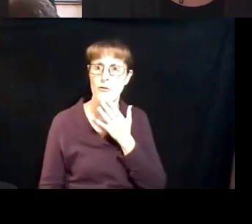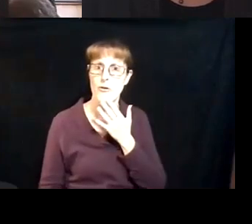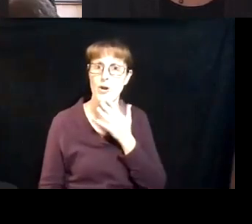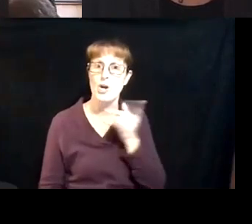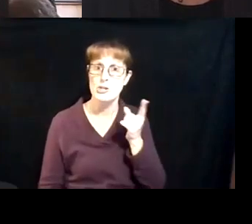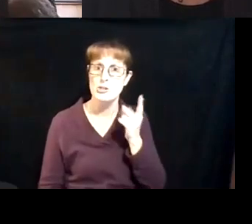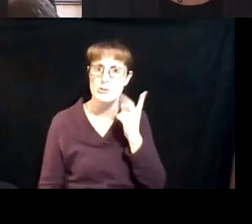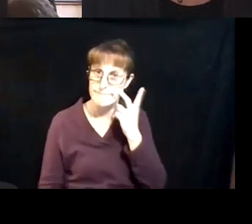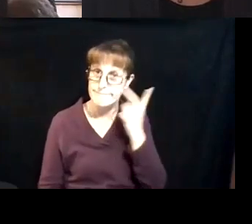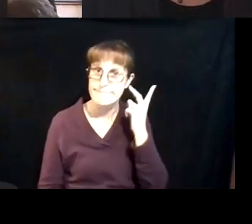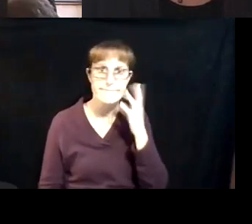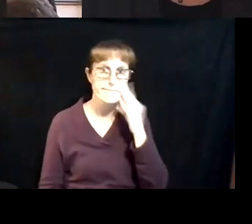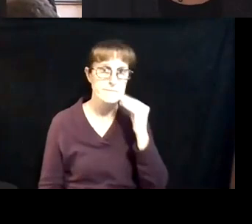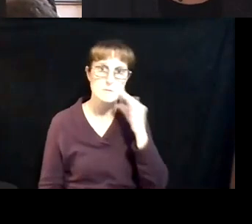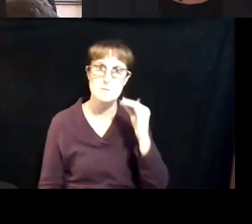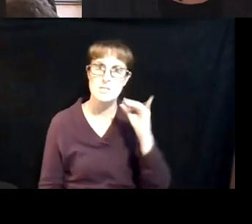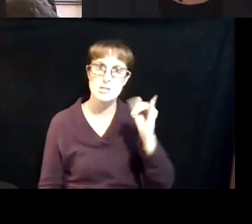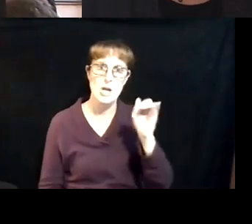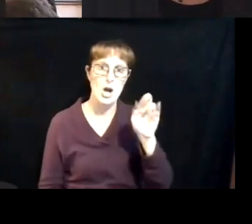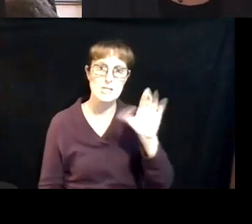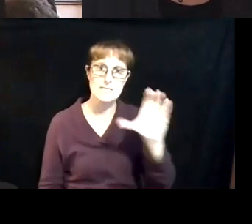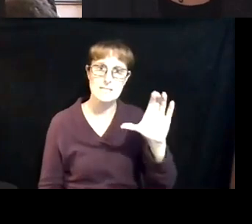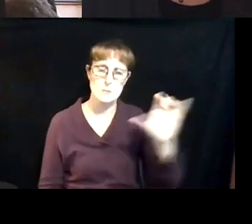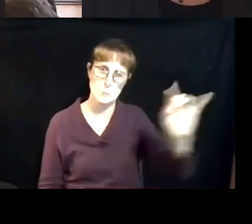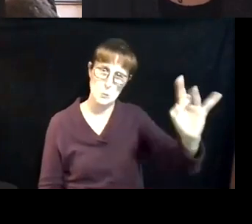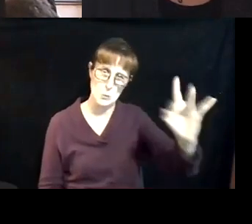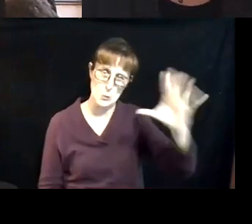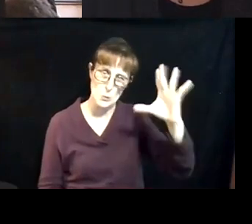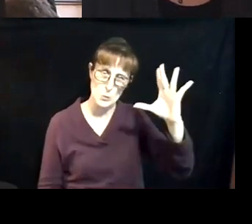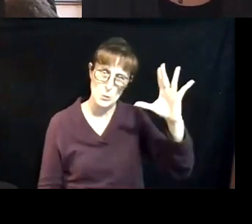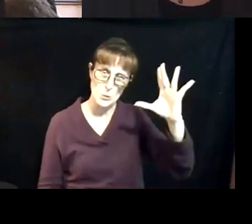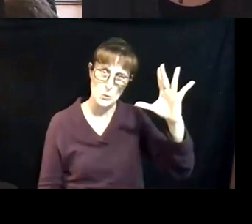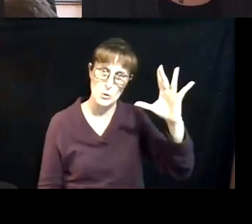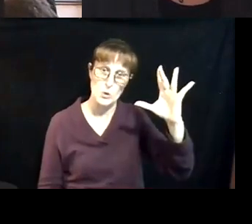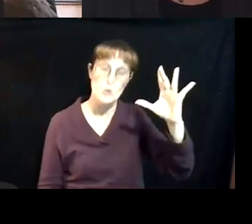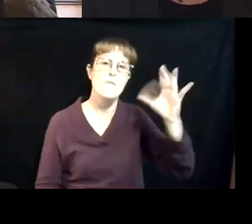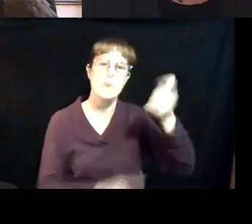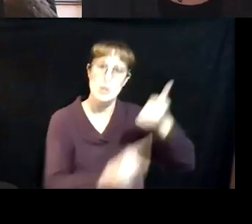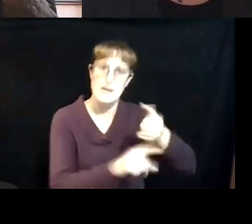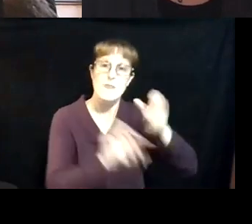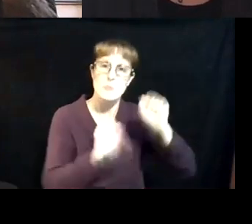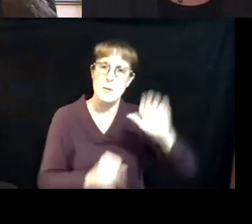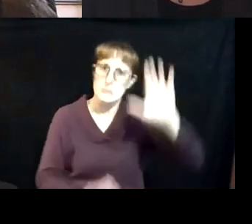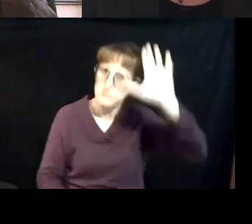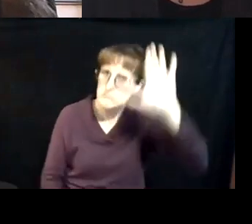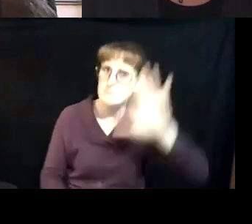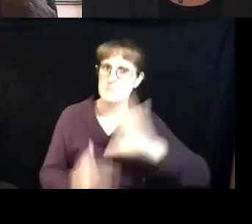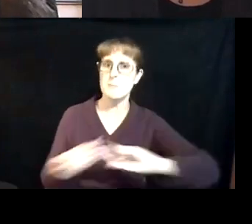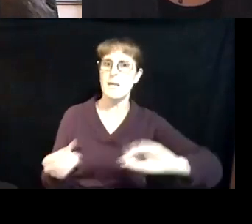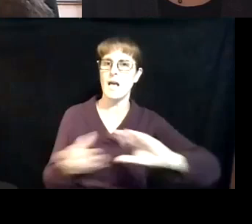I think that it's also, it's important for her and for other people to tell those stories because legislators and other,